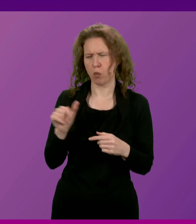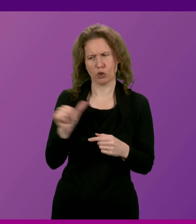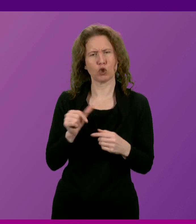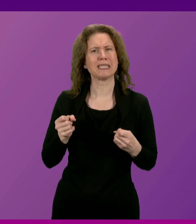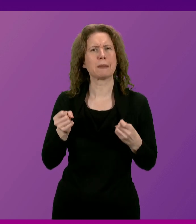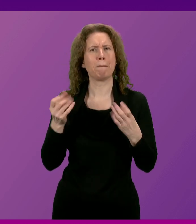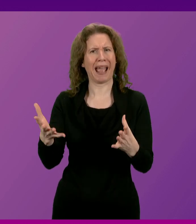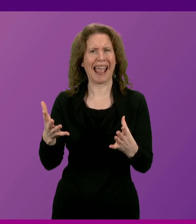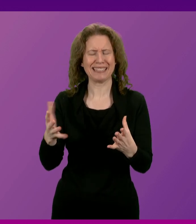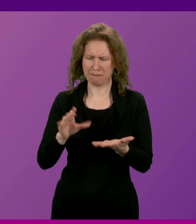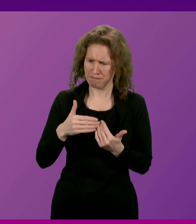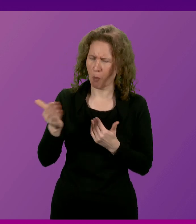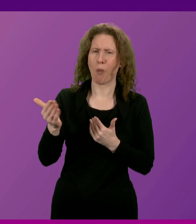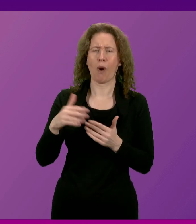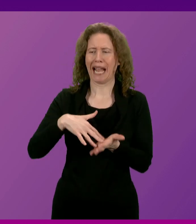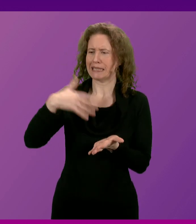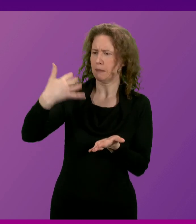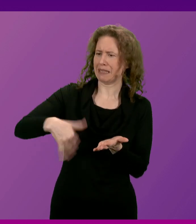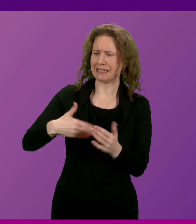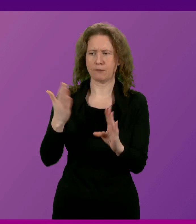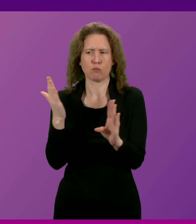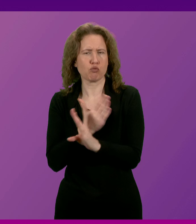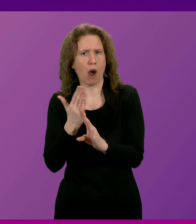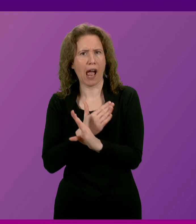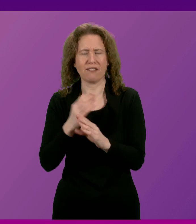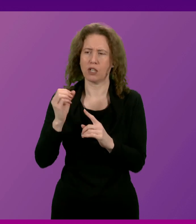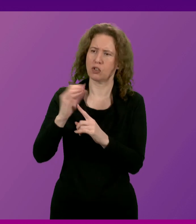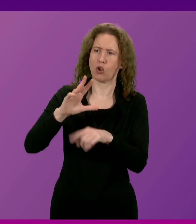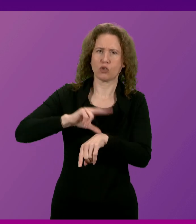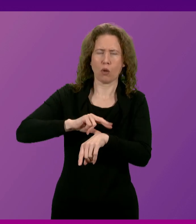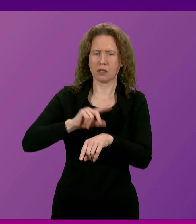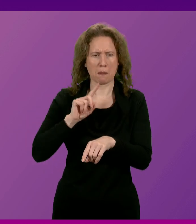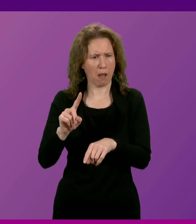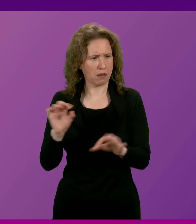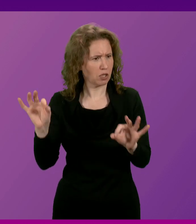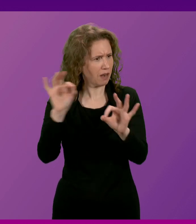that money on expensive private consultants, with absolutely nothing to show for it. Does